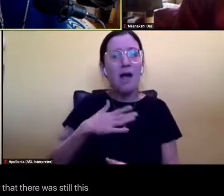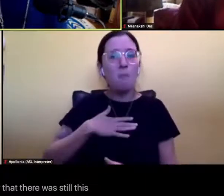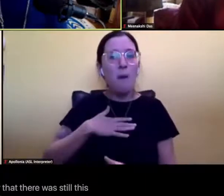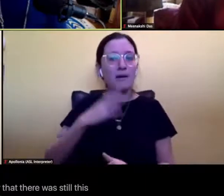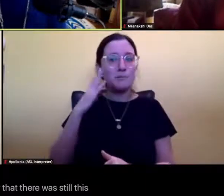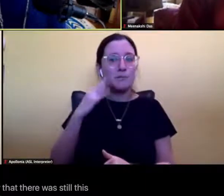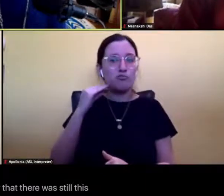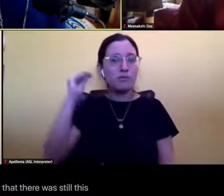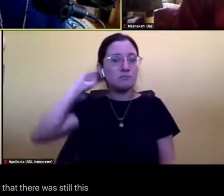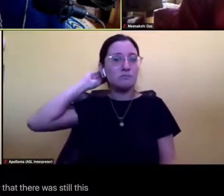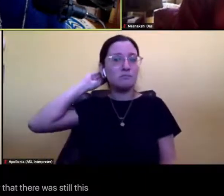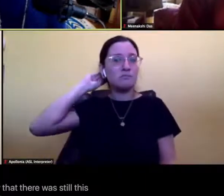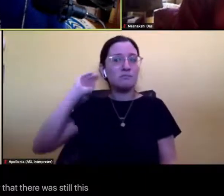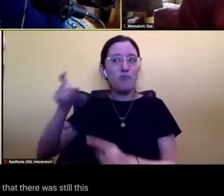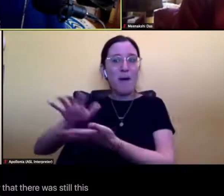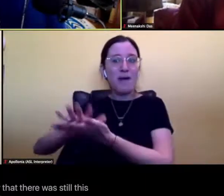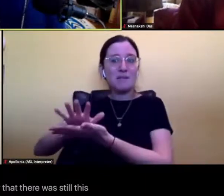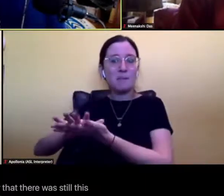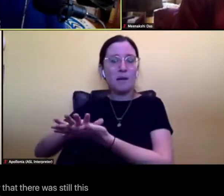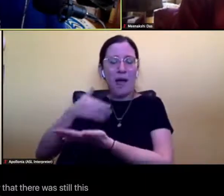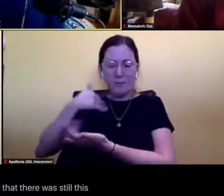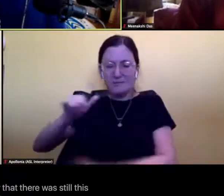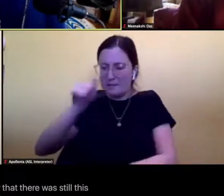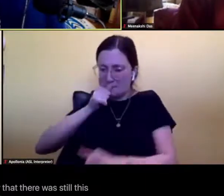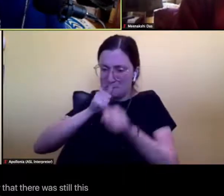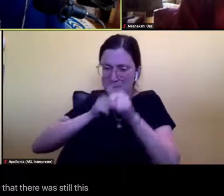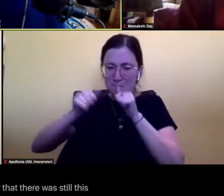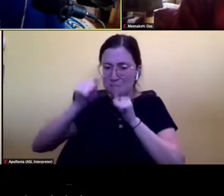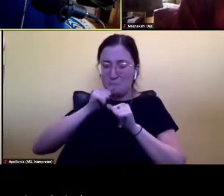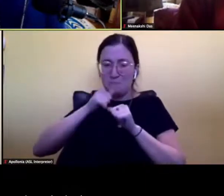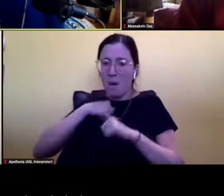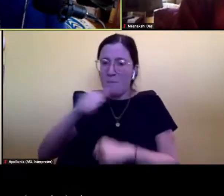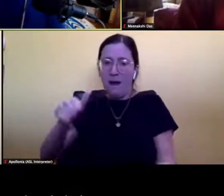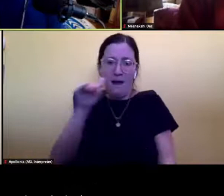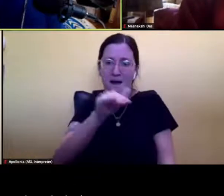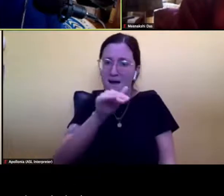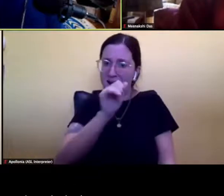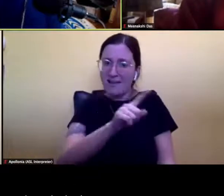push myself to do things even if maybe I felt like it was going to be kind of damaging to my health.